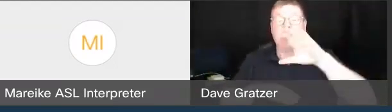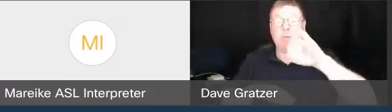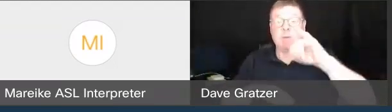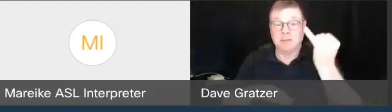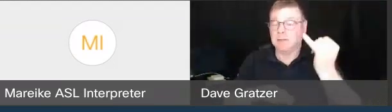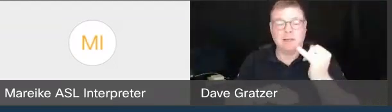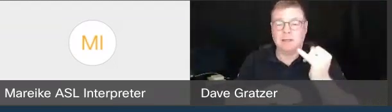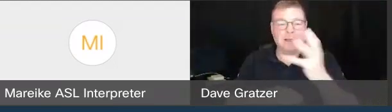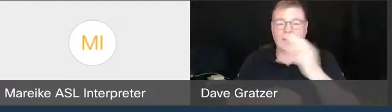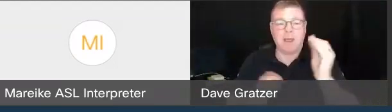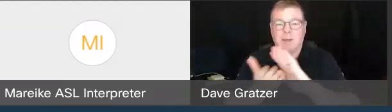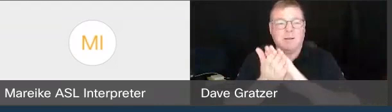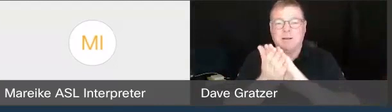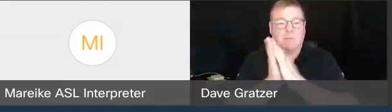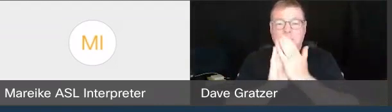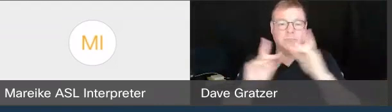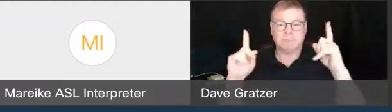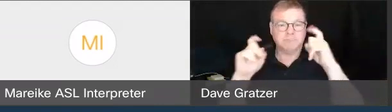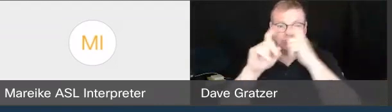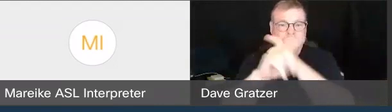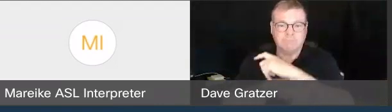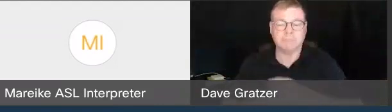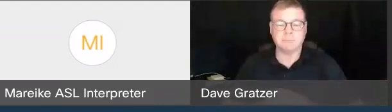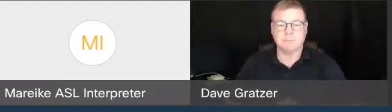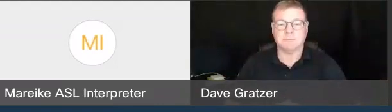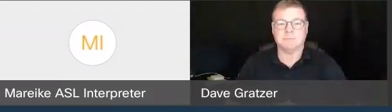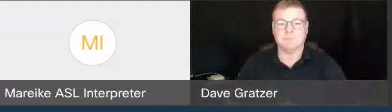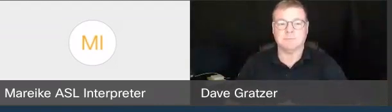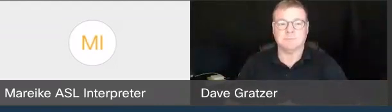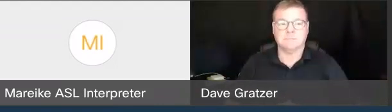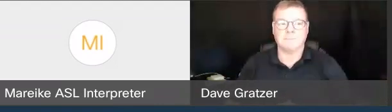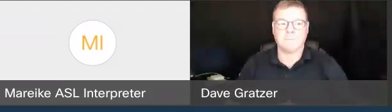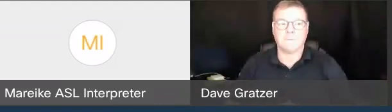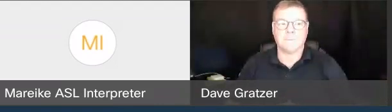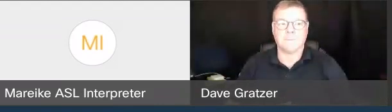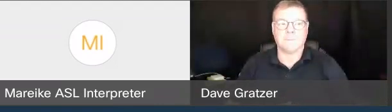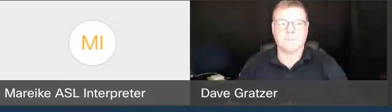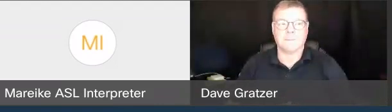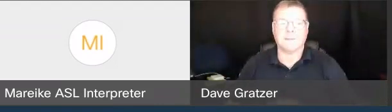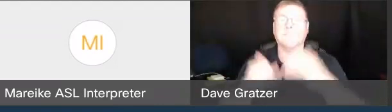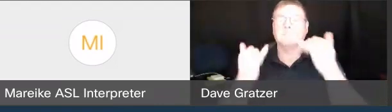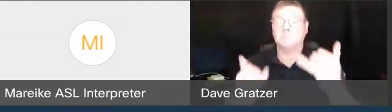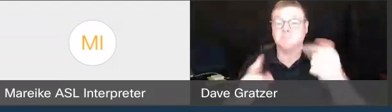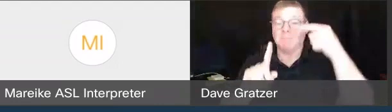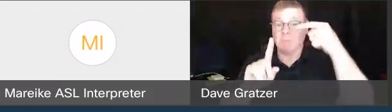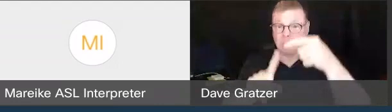and things become more complex and more difficult. So here's a case in point, comparing